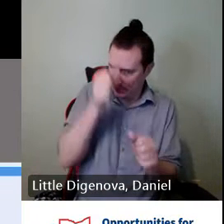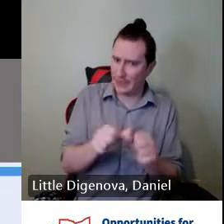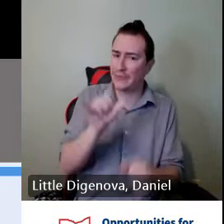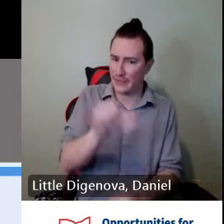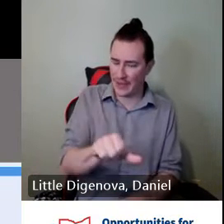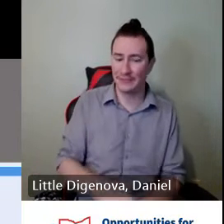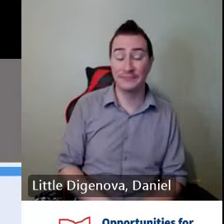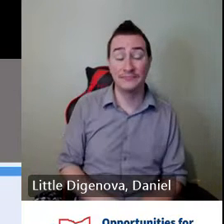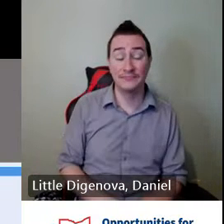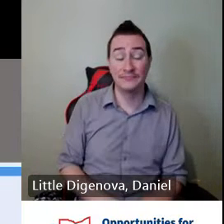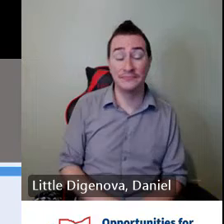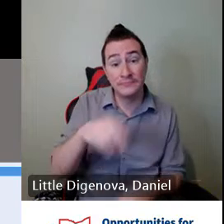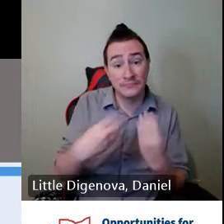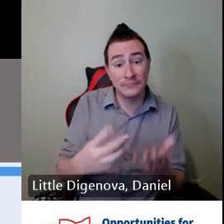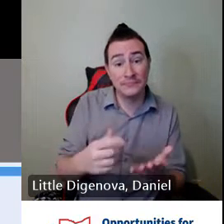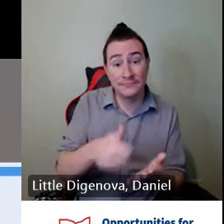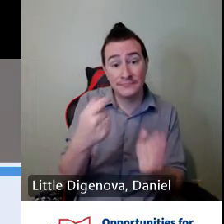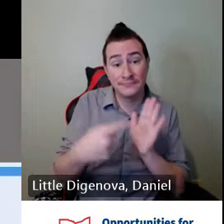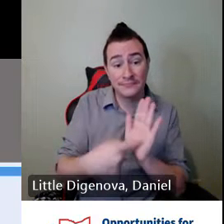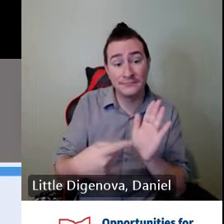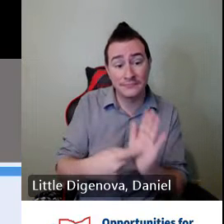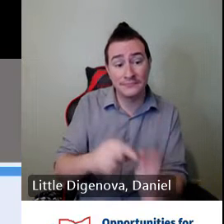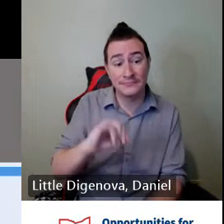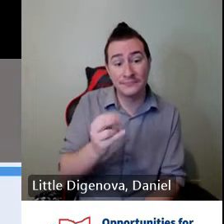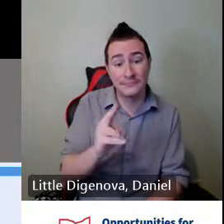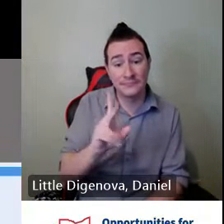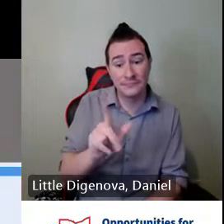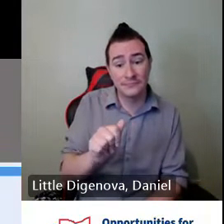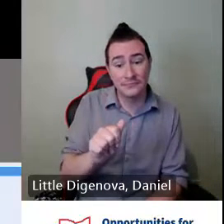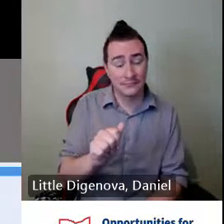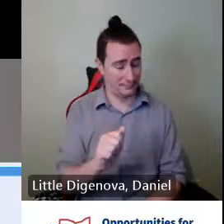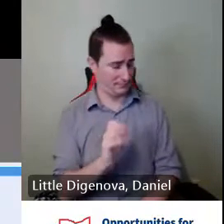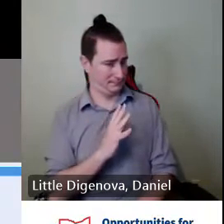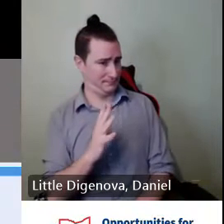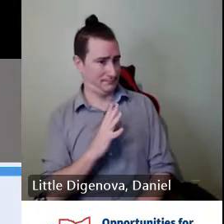Julia: Sure. The next condition we'd like to talk about is attention deficit